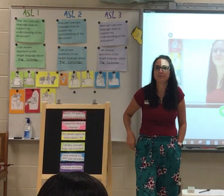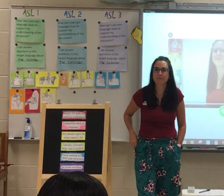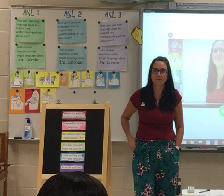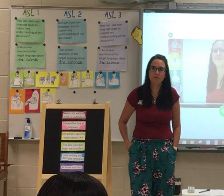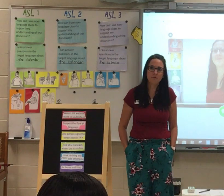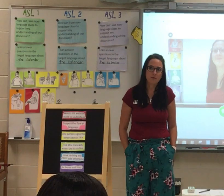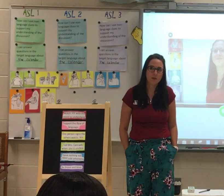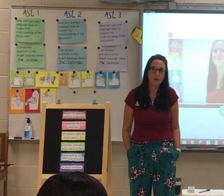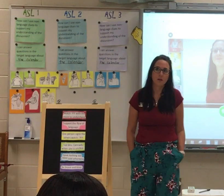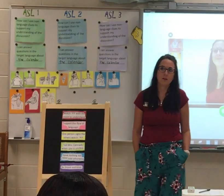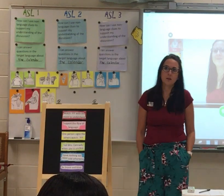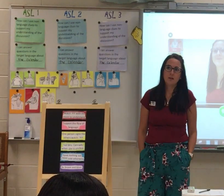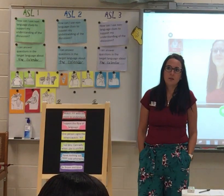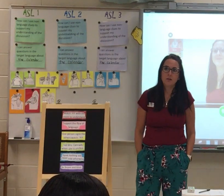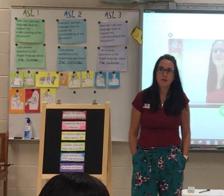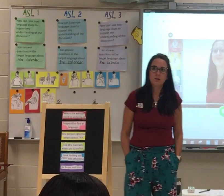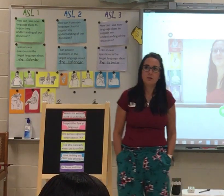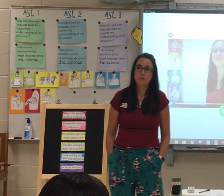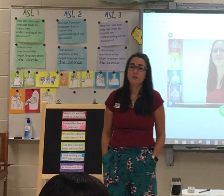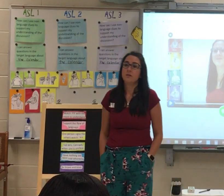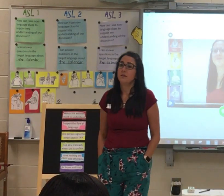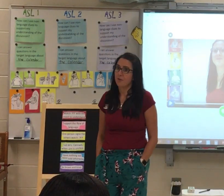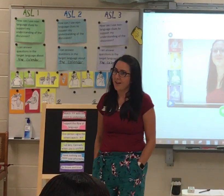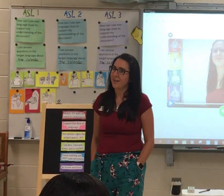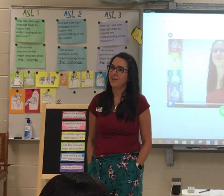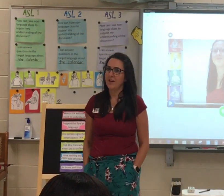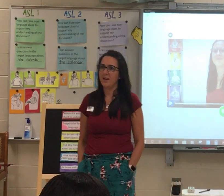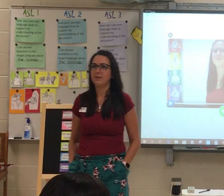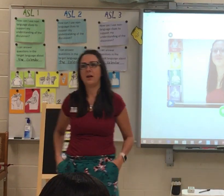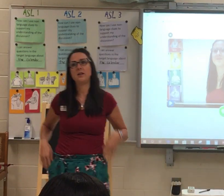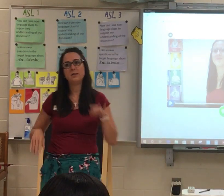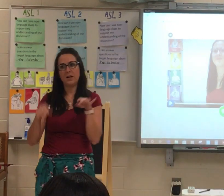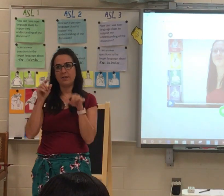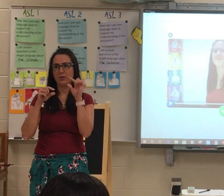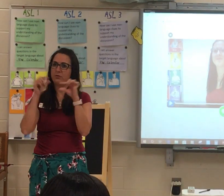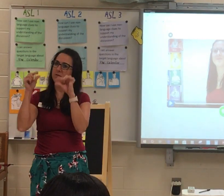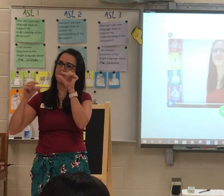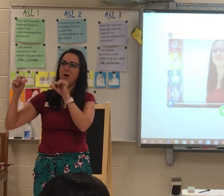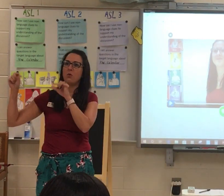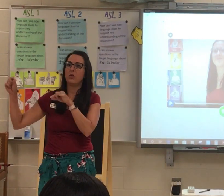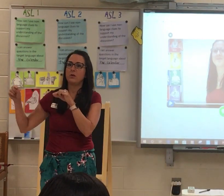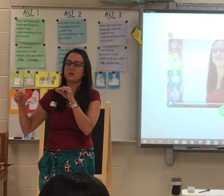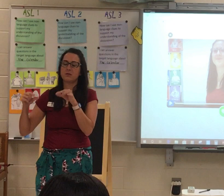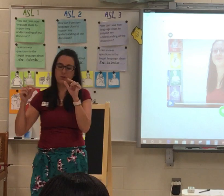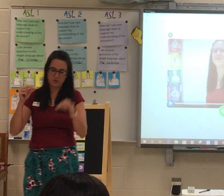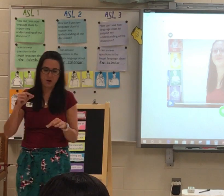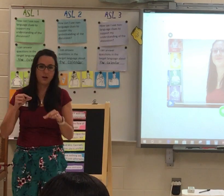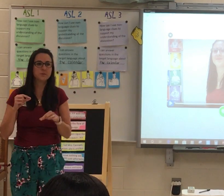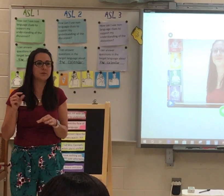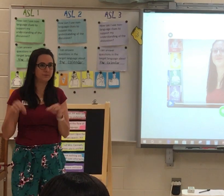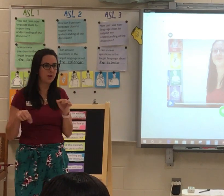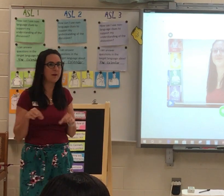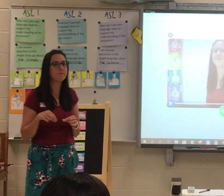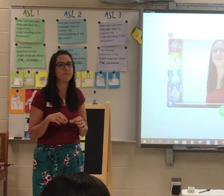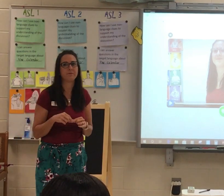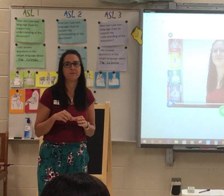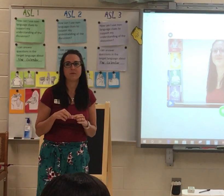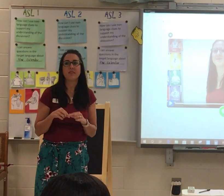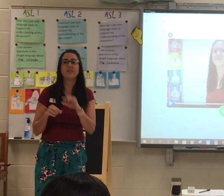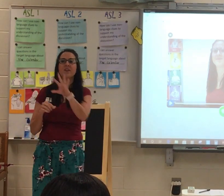it nothing huge like small words a little small words or dropped there